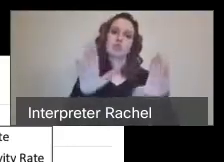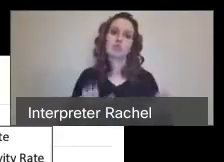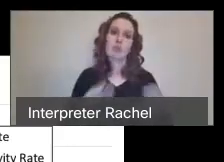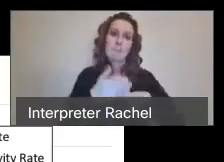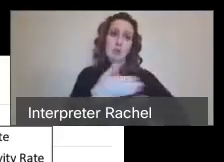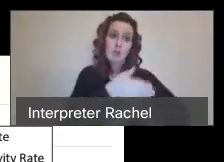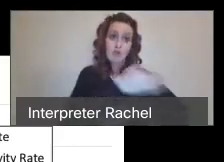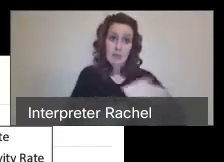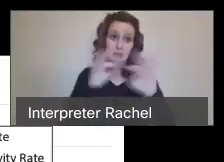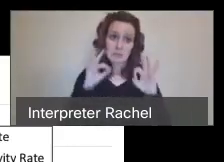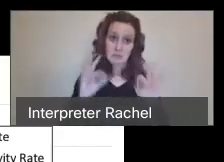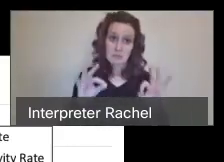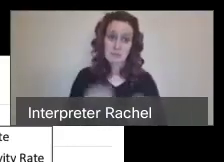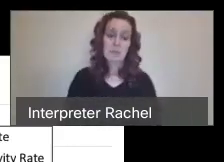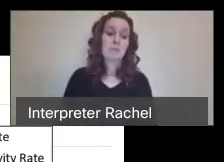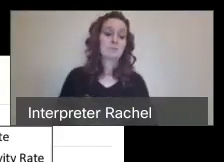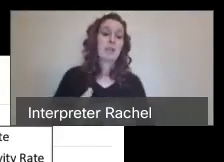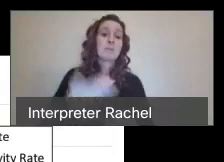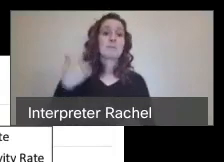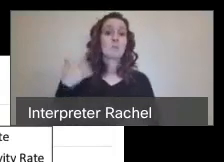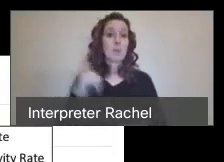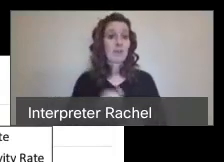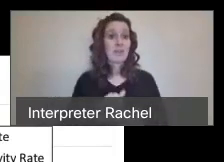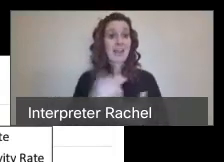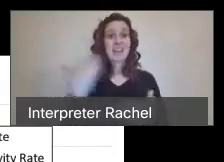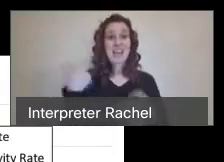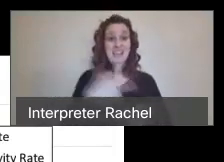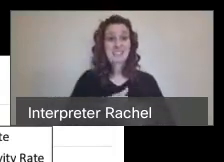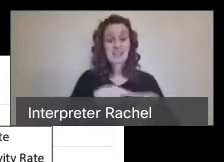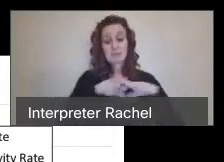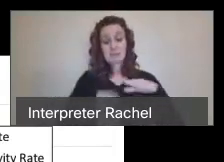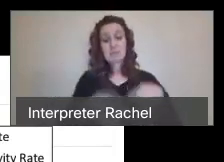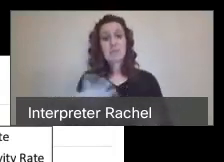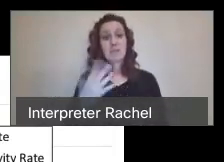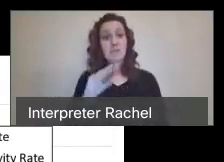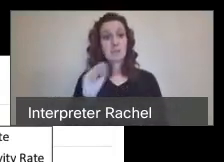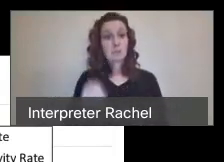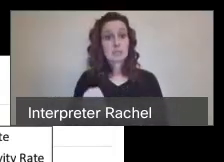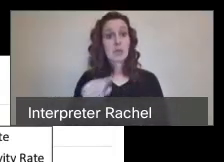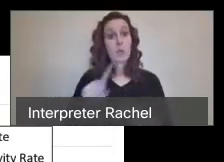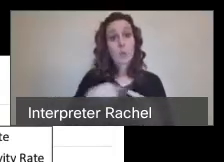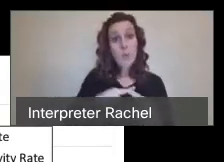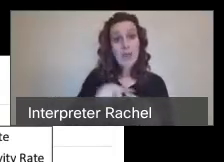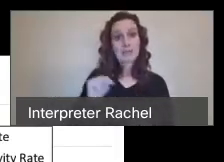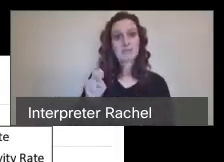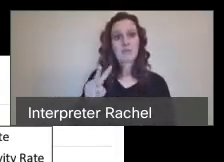Prior to this, the last date we were below 5% was November the fourth. So again, keep up